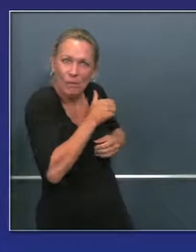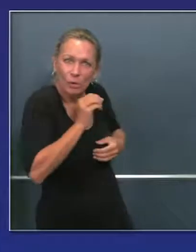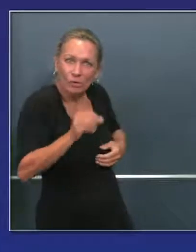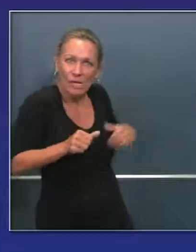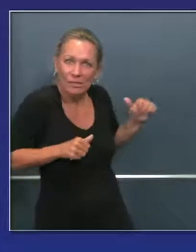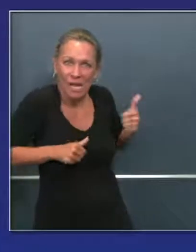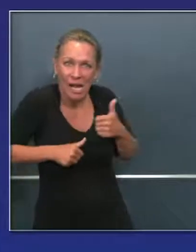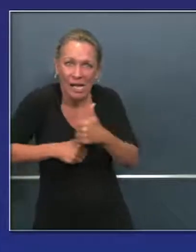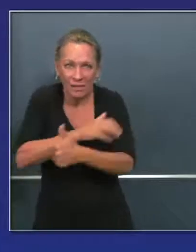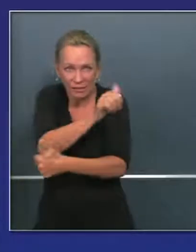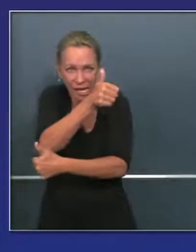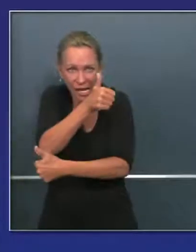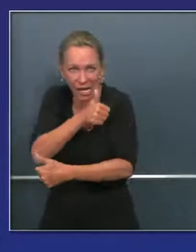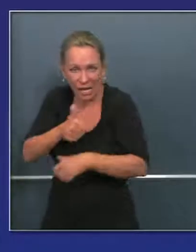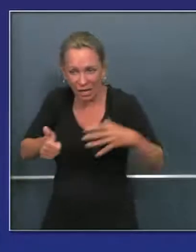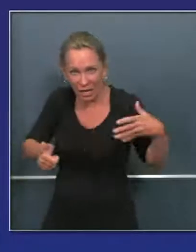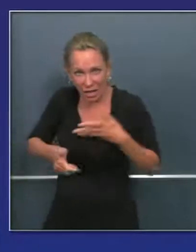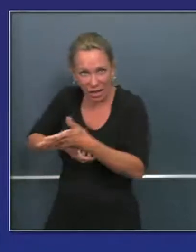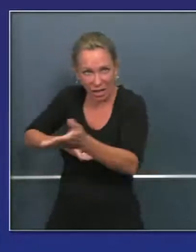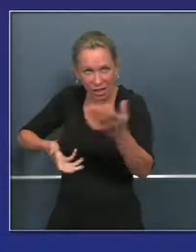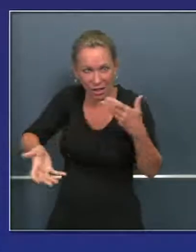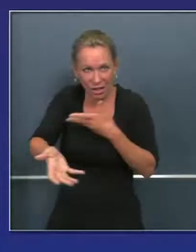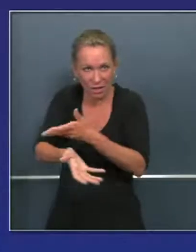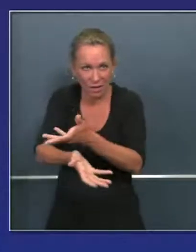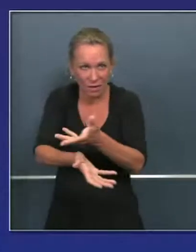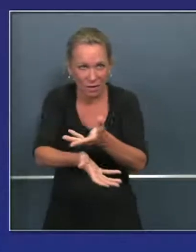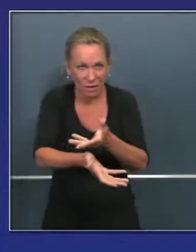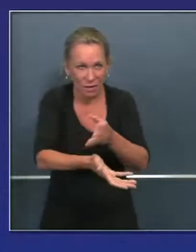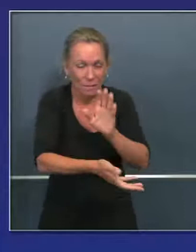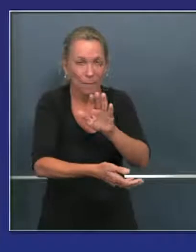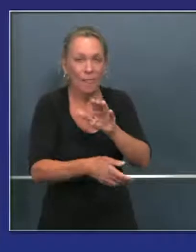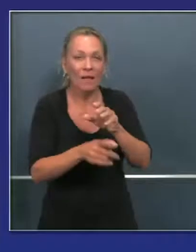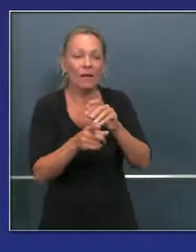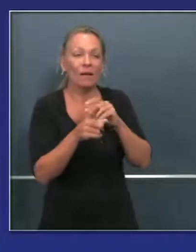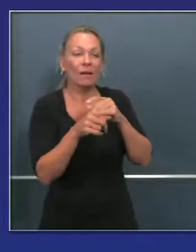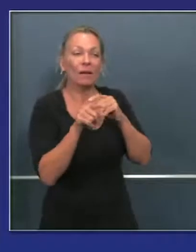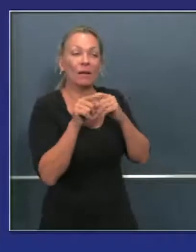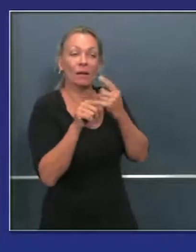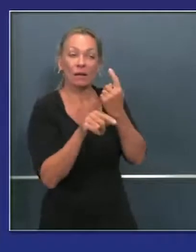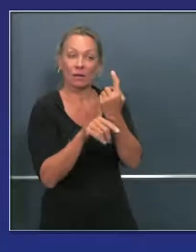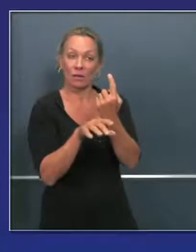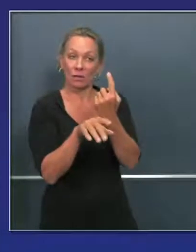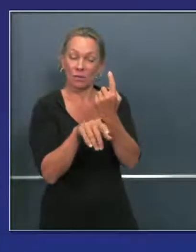beds are available in a county or that less than 25% of the total ventilators a county